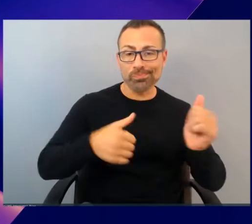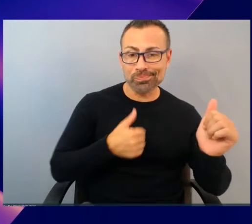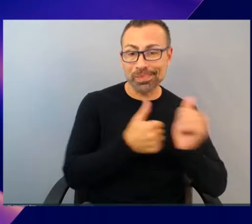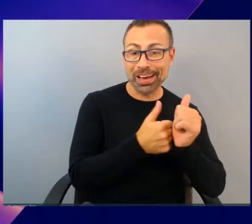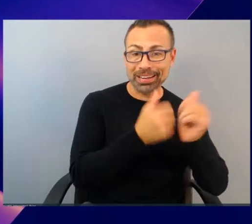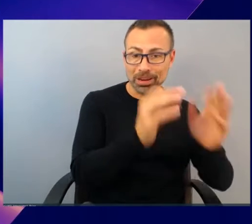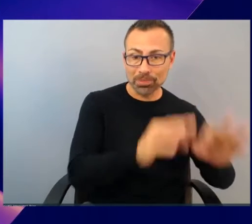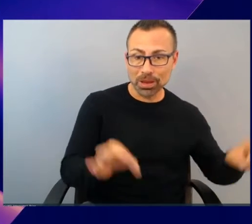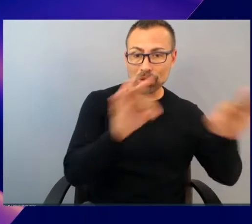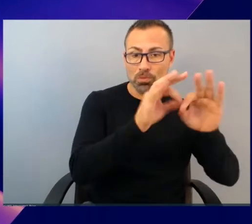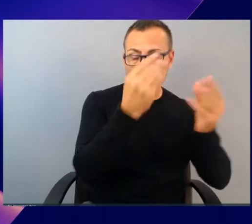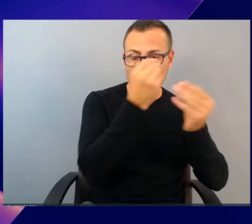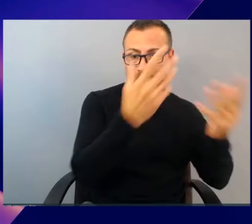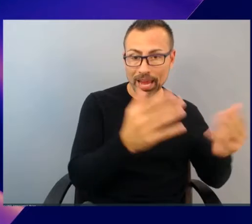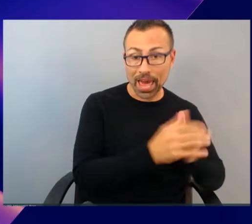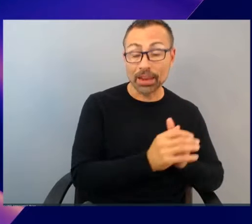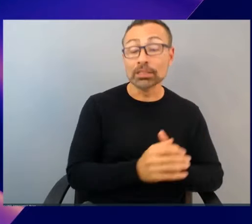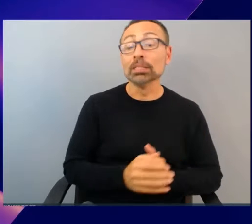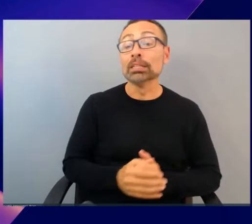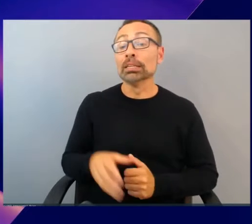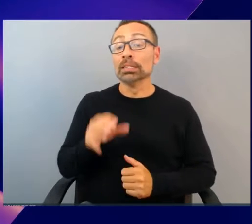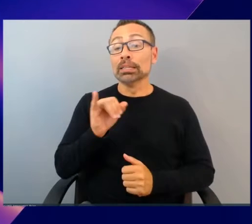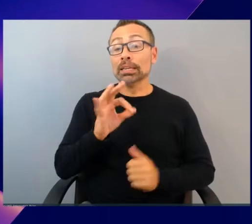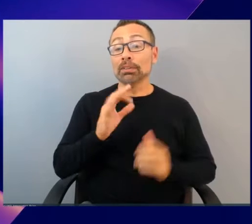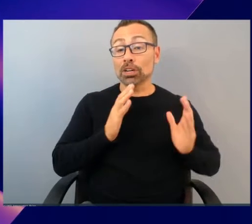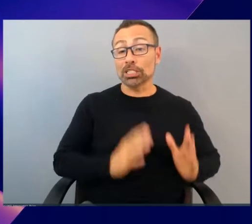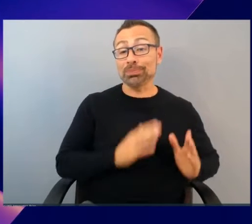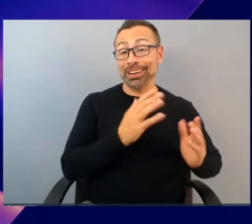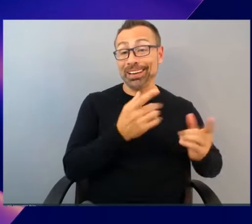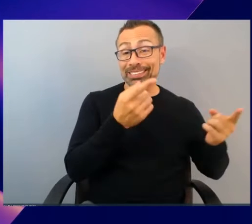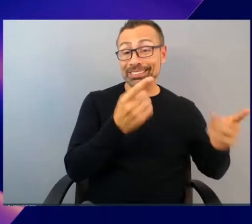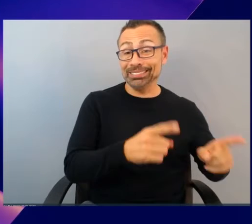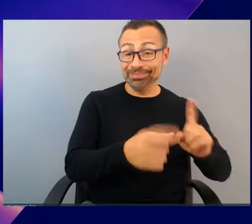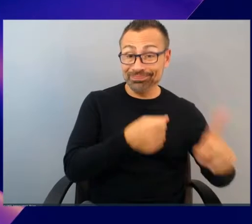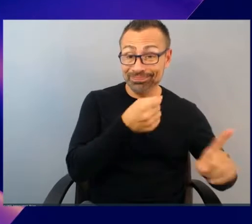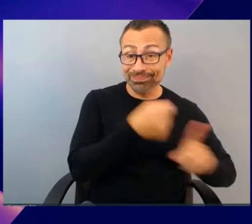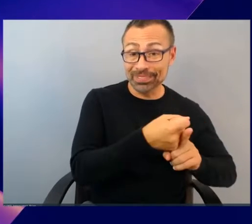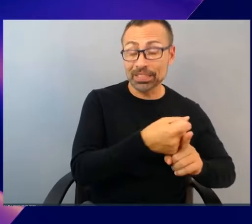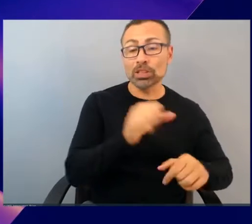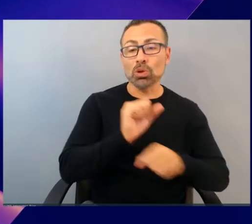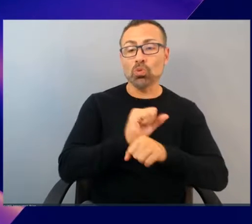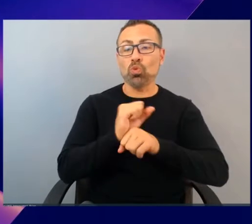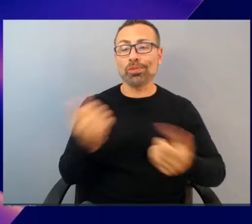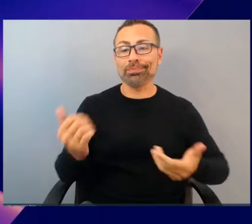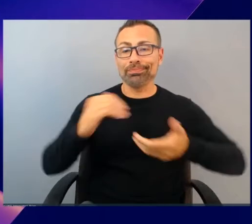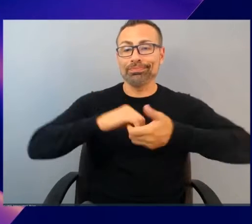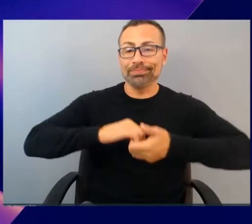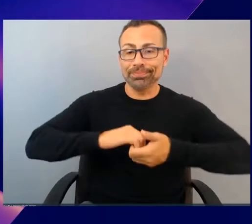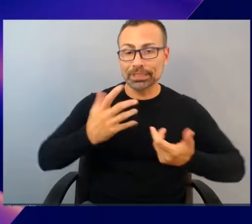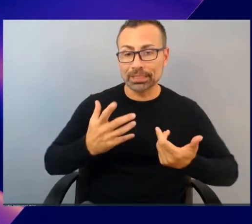then our team works on the customer's side of the shared responsibility model. Exactly. - And we assist them to resolve these events.